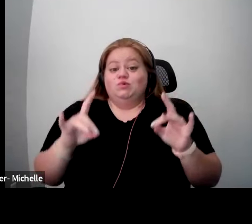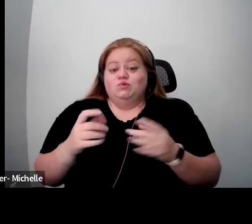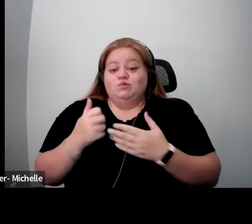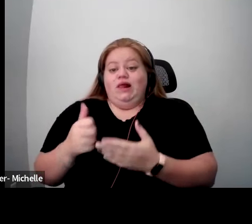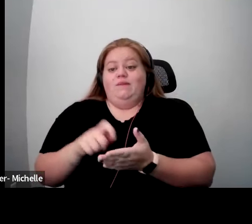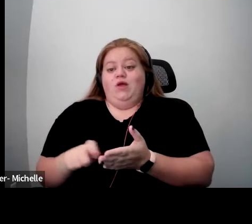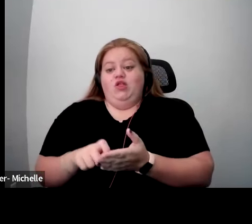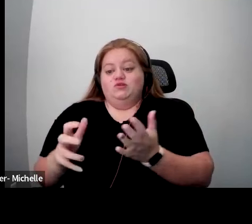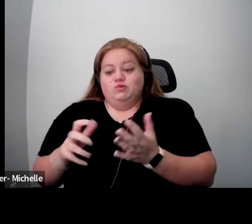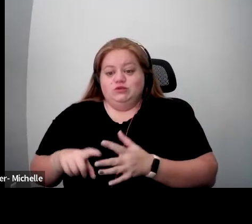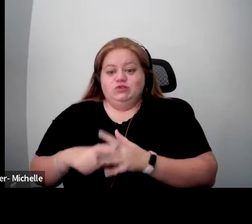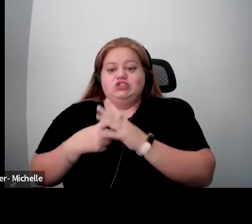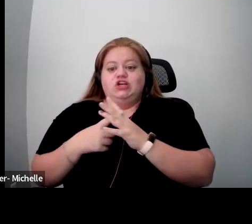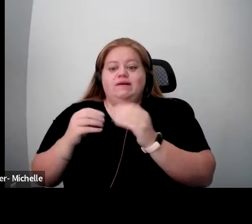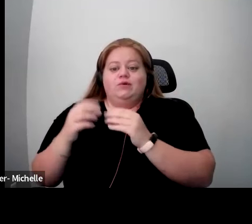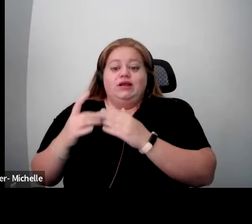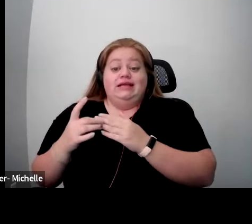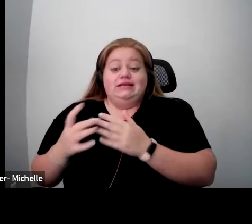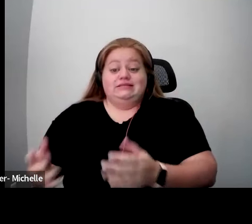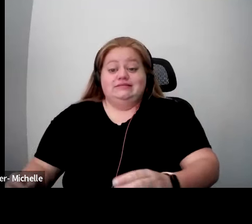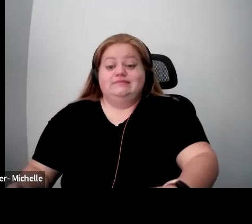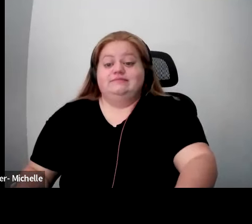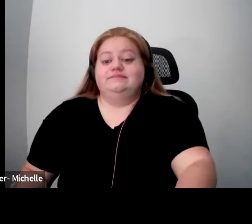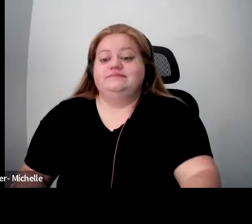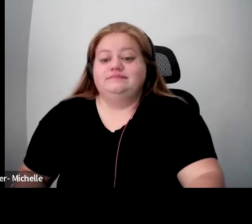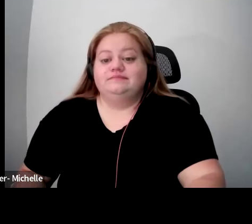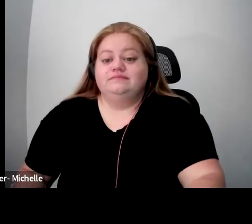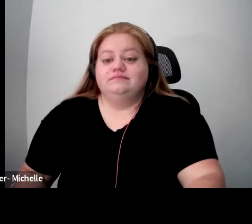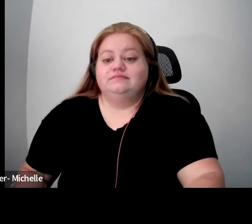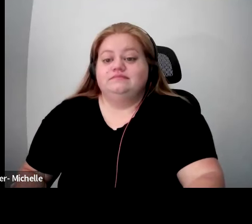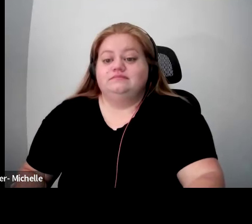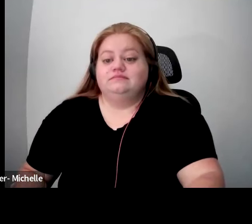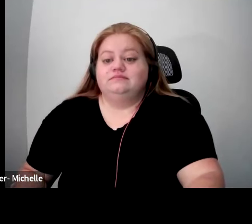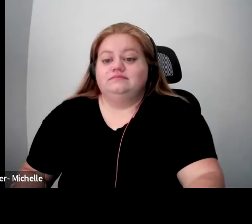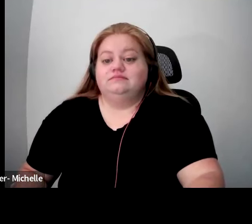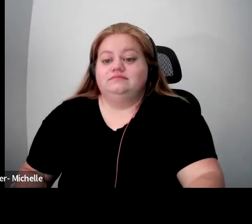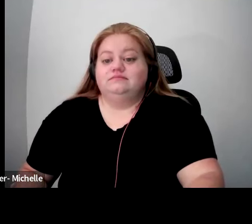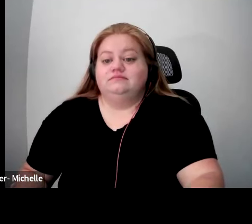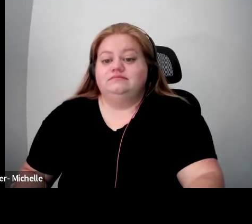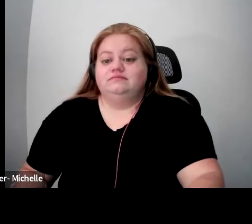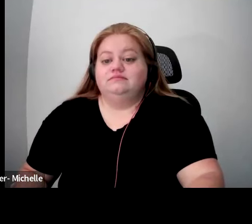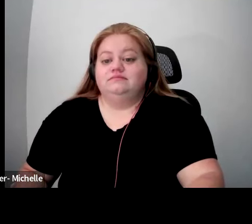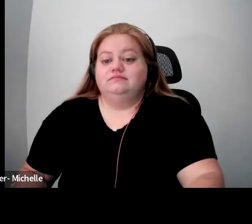are looking for more guidance? So this is important to address